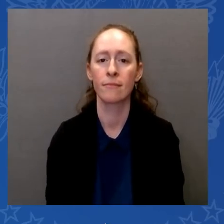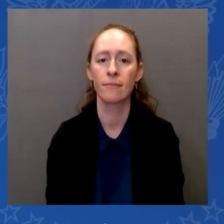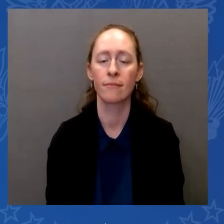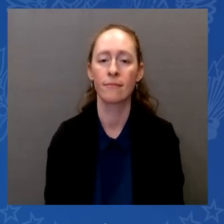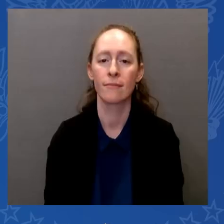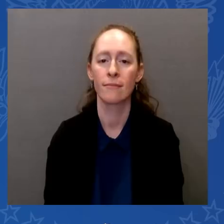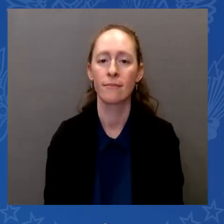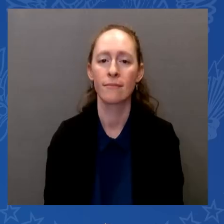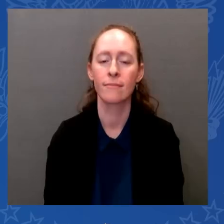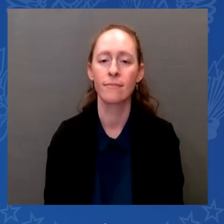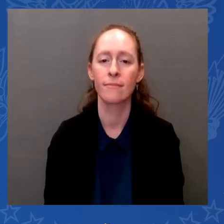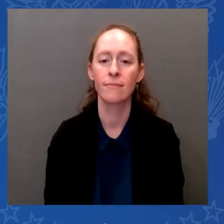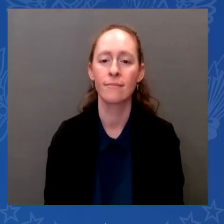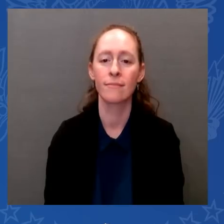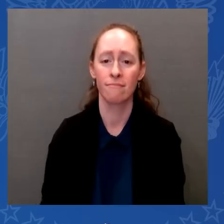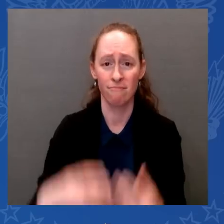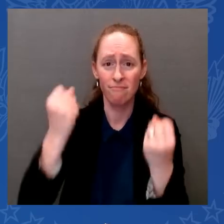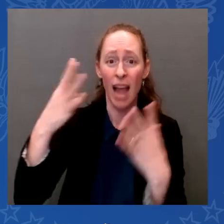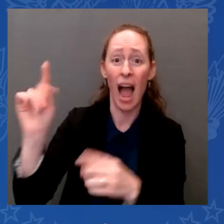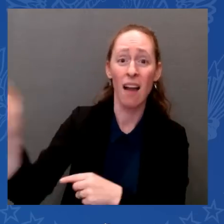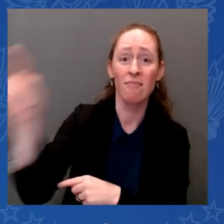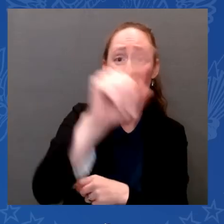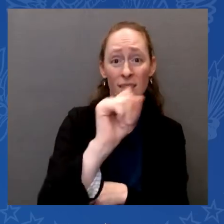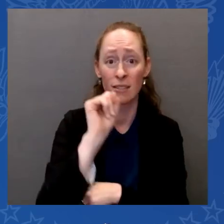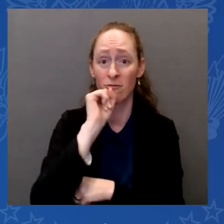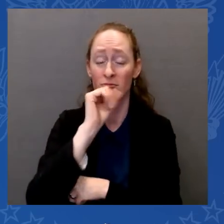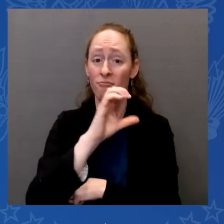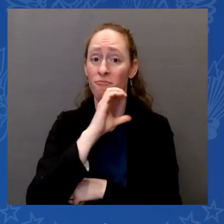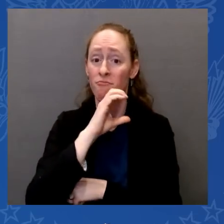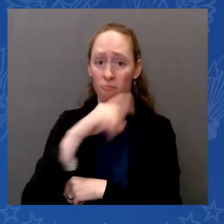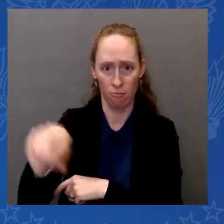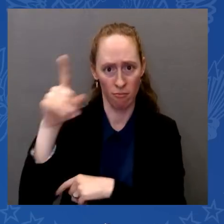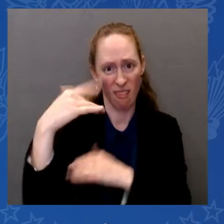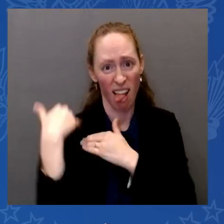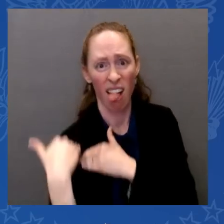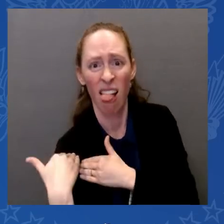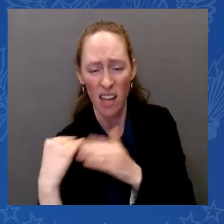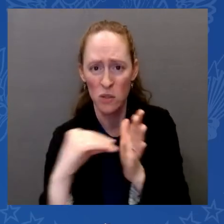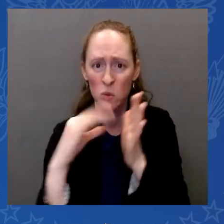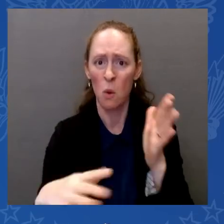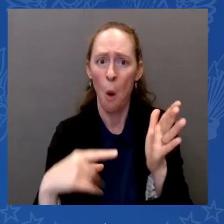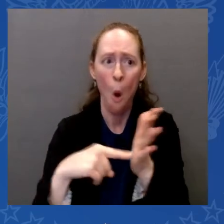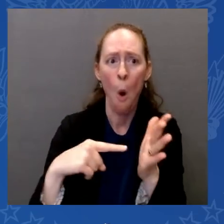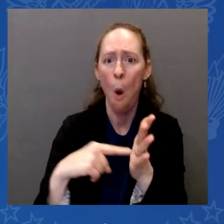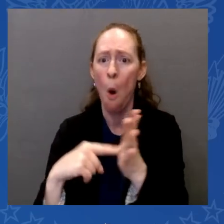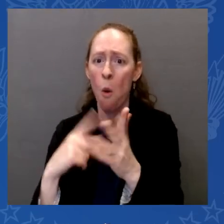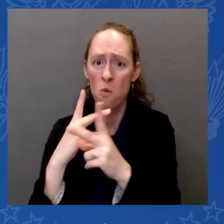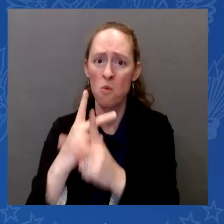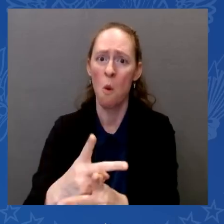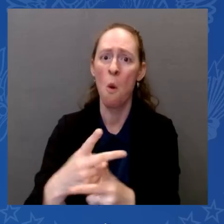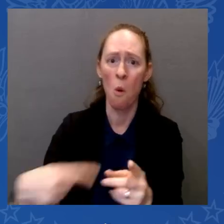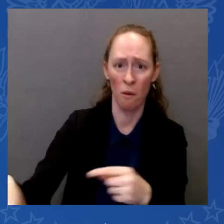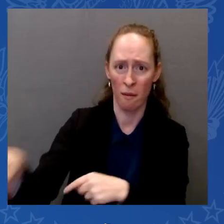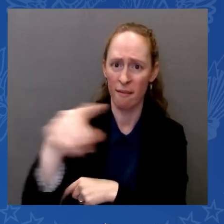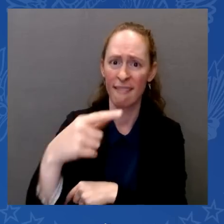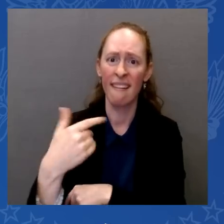whether for themselves or for their children and grandchildren. A retiree in Oregon wrote how she never missed a payment,